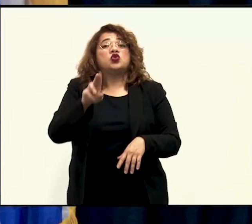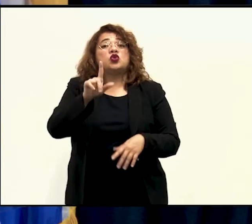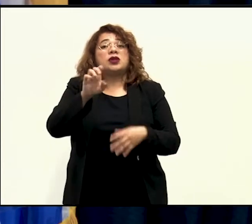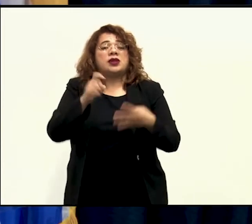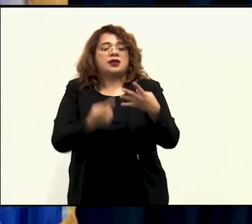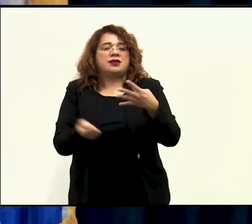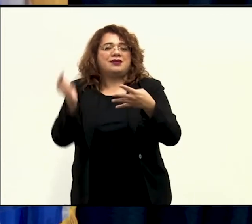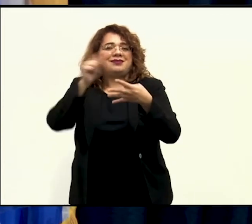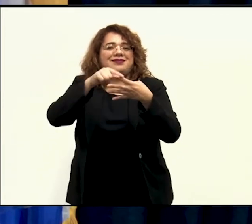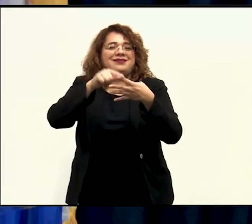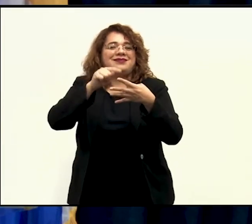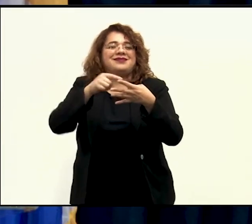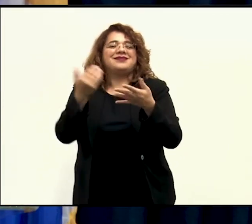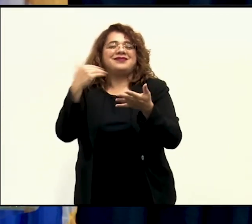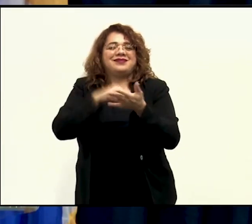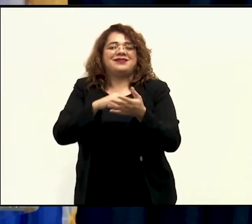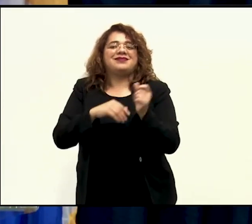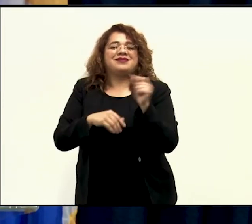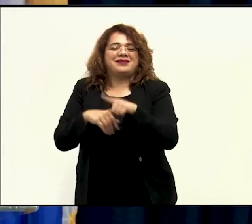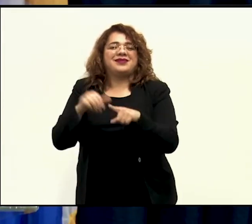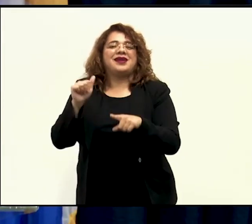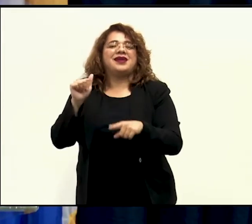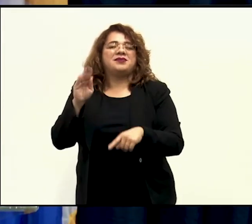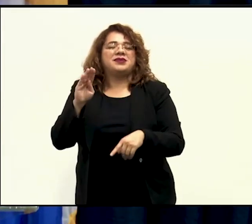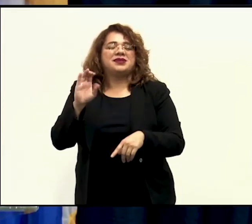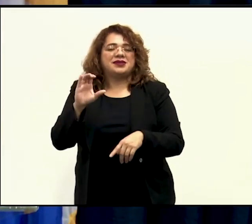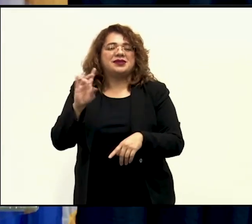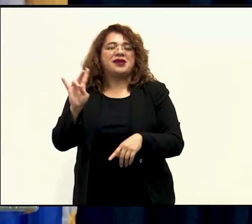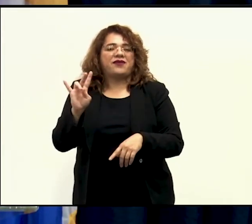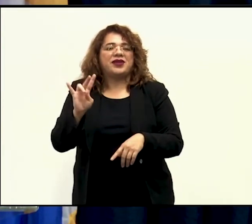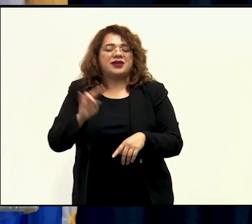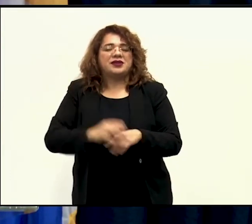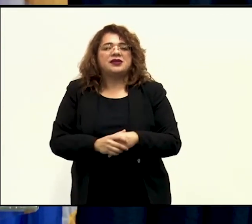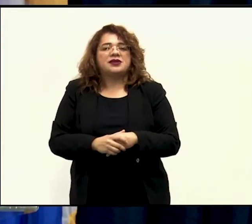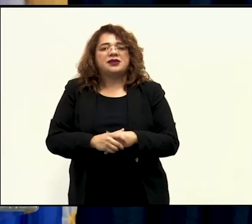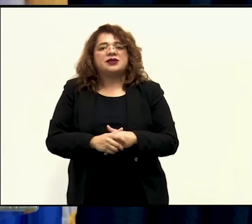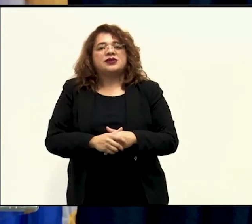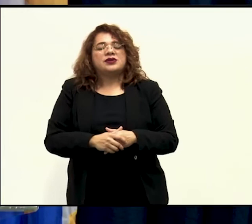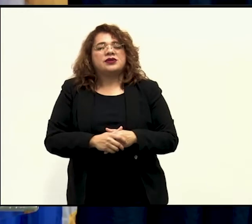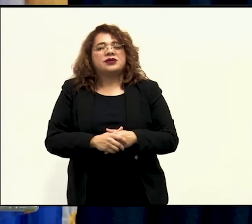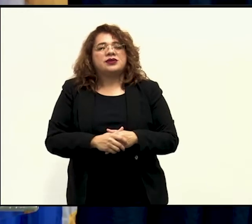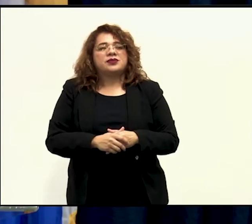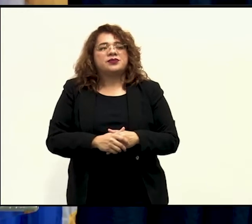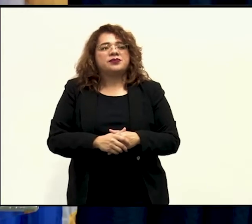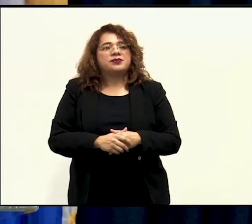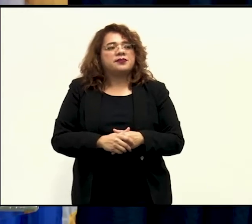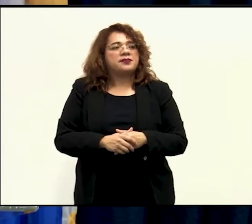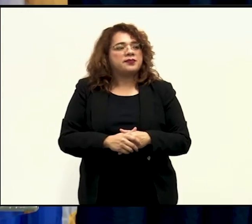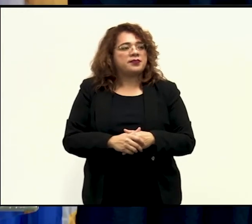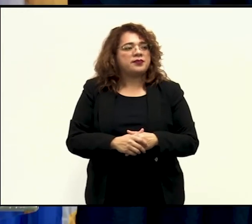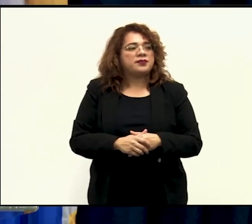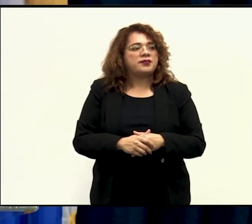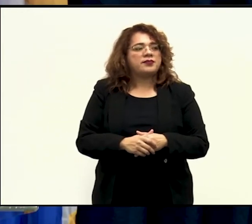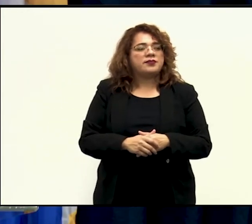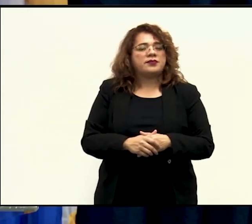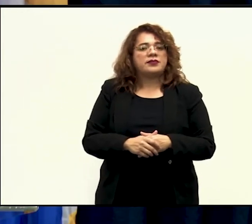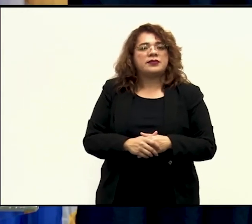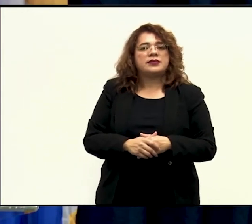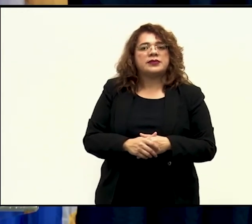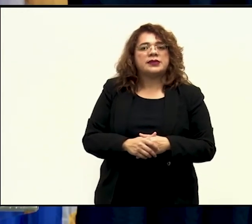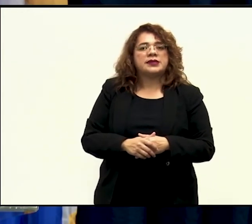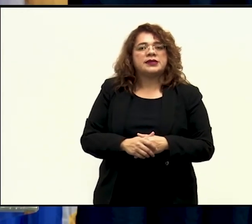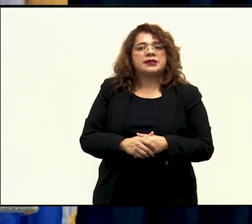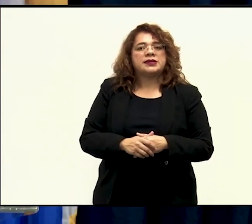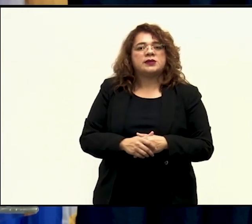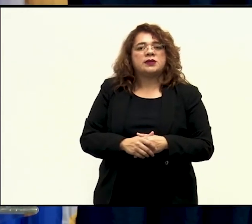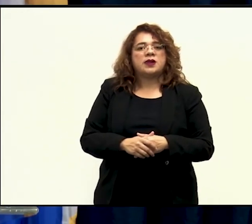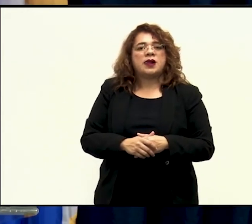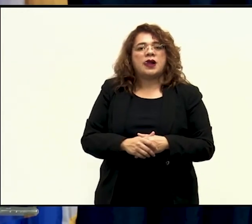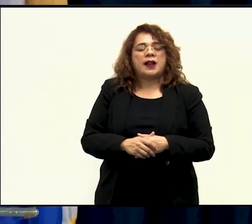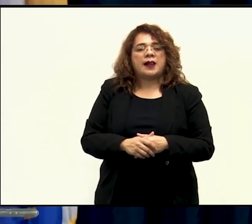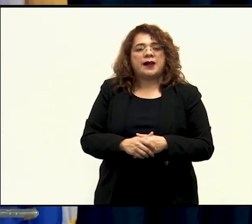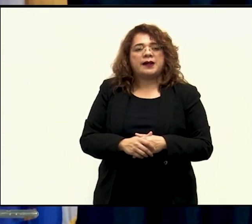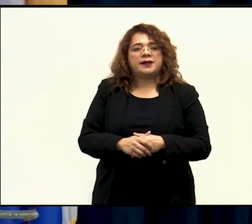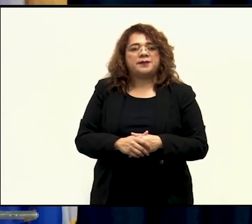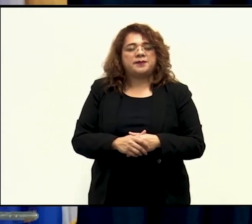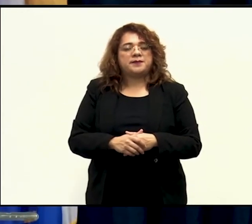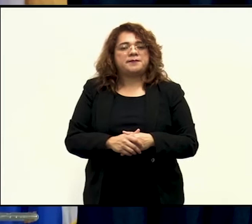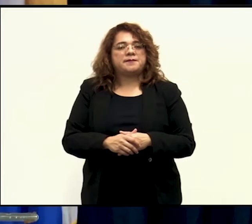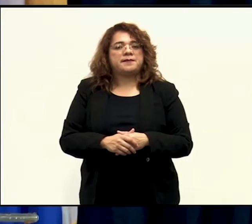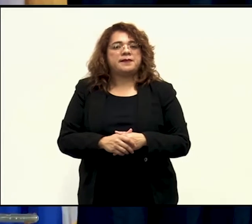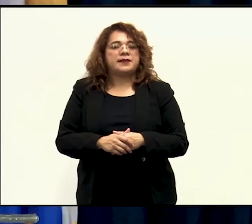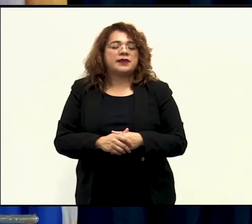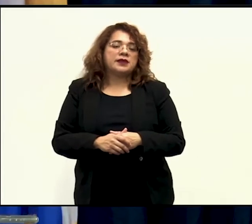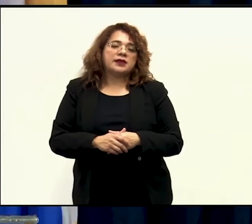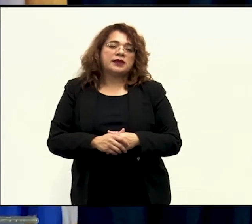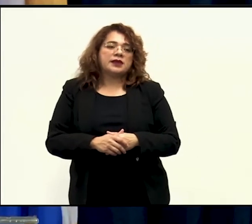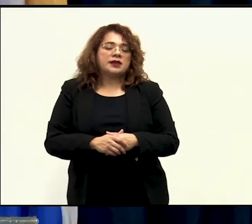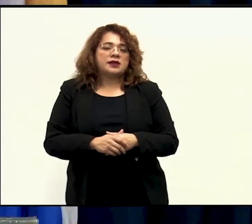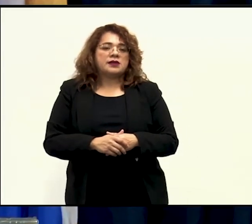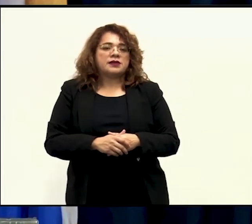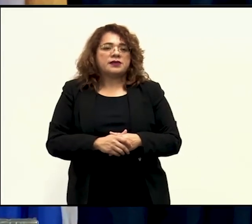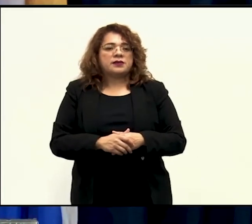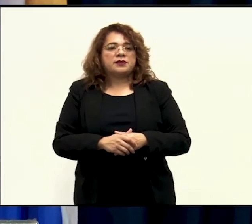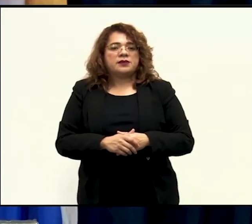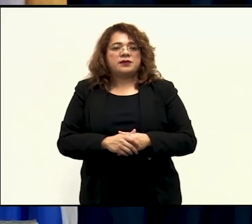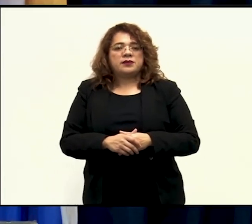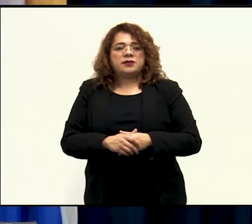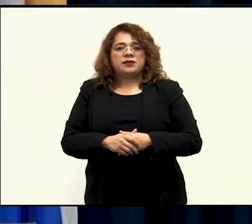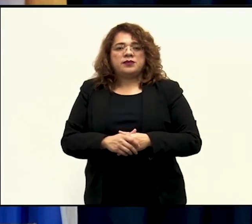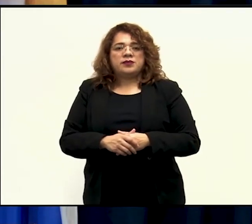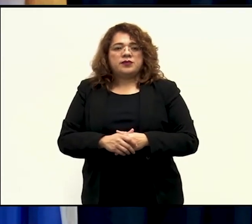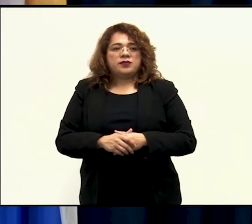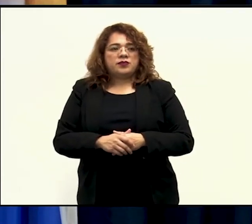Julie go ahead and unmute yourself and ask your question.